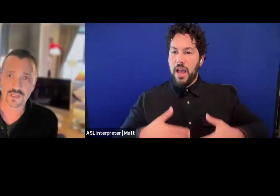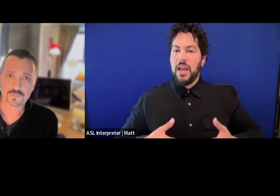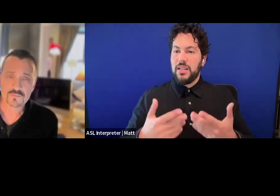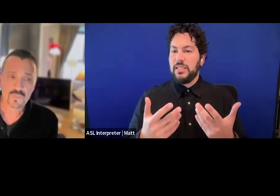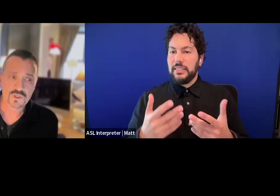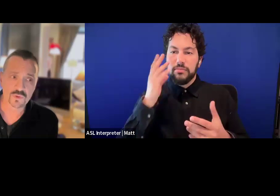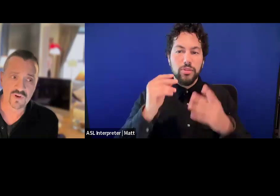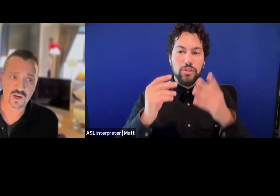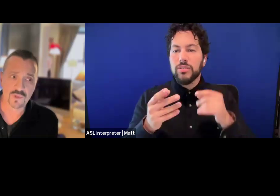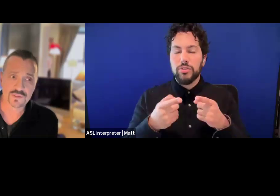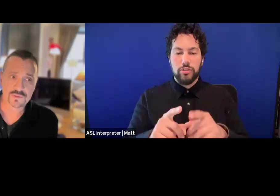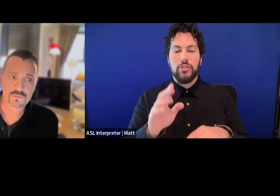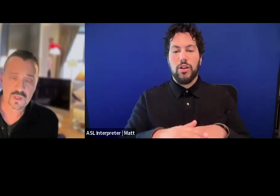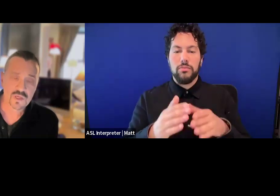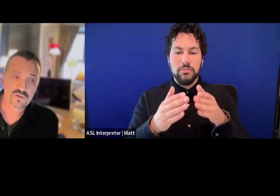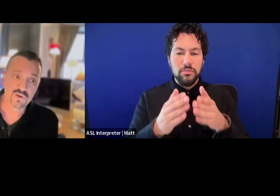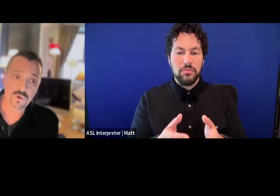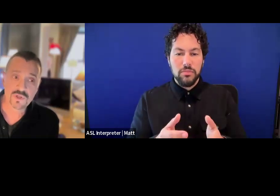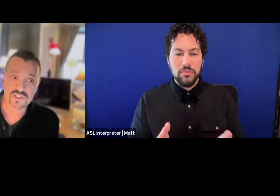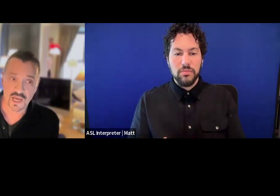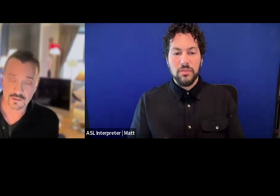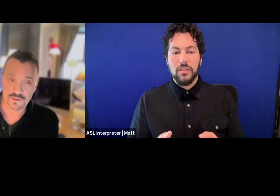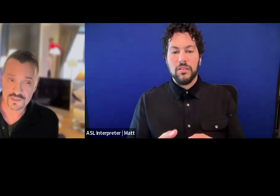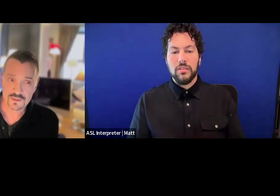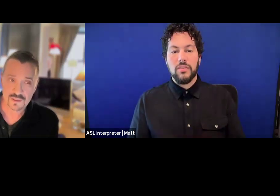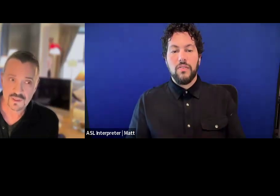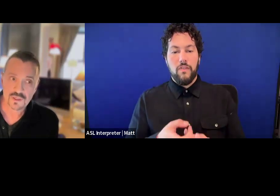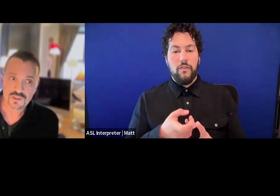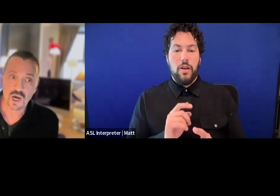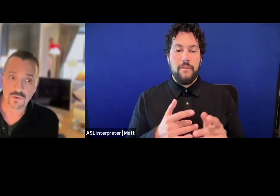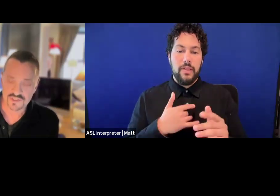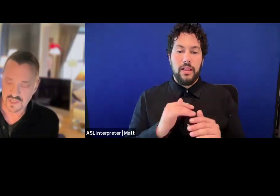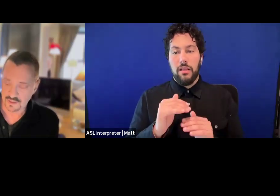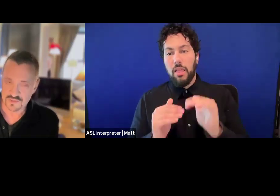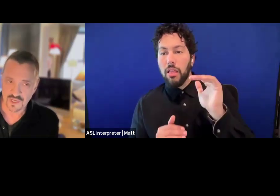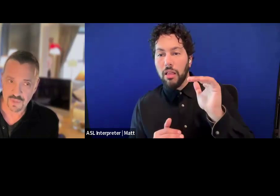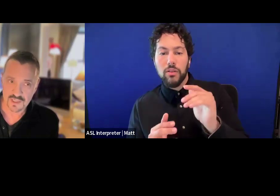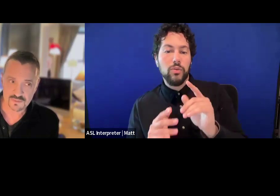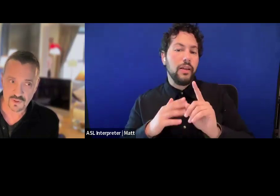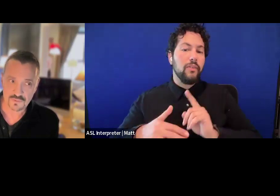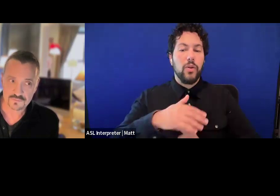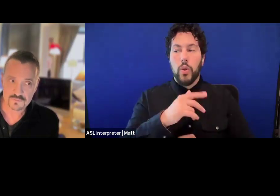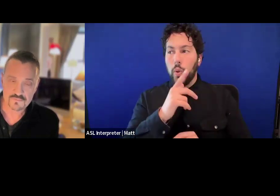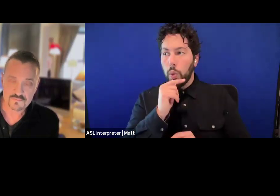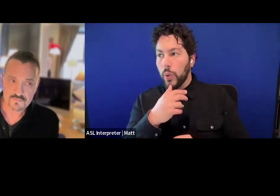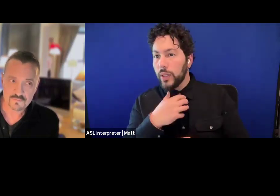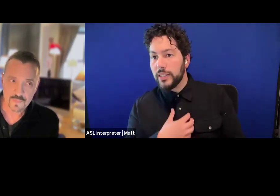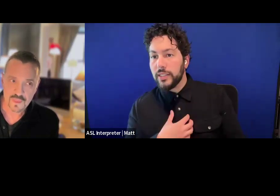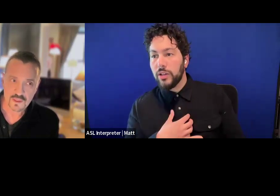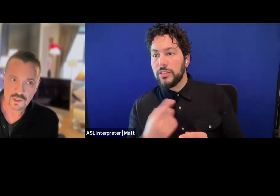to environment. From who desires? to how desire is made possible.